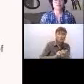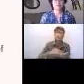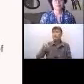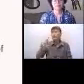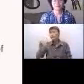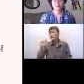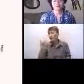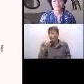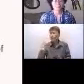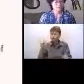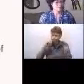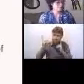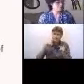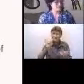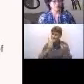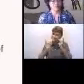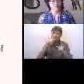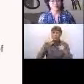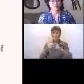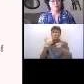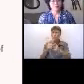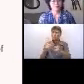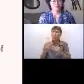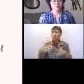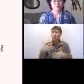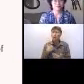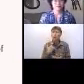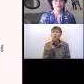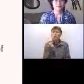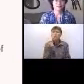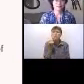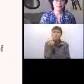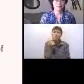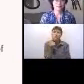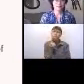as well. And so, I think it's just really important to begin to sort of build that shared